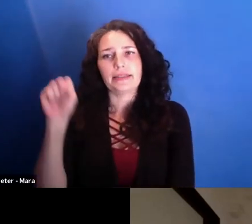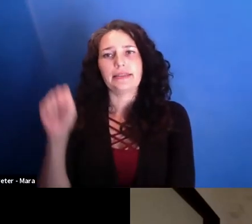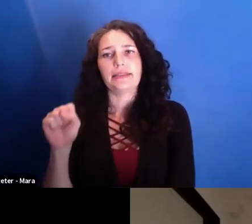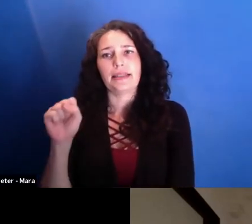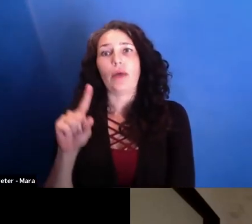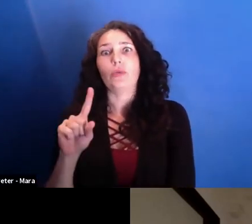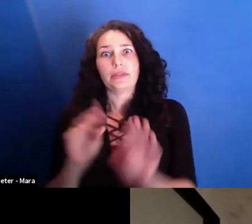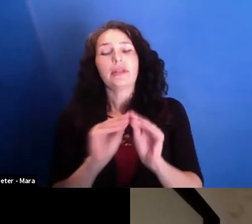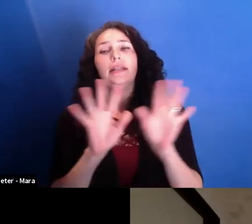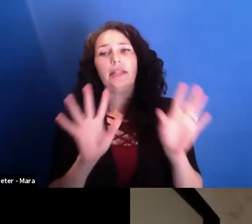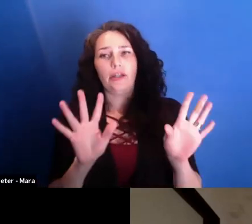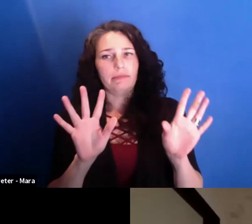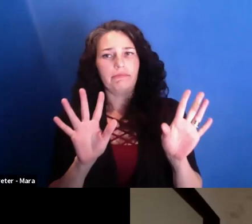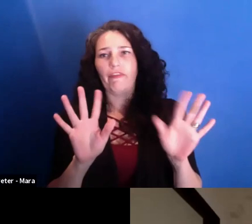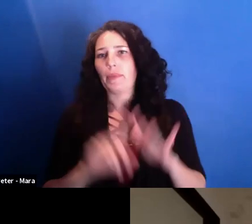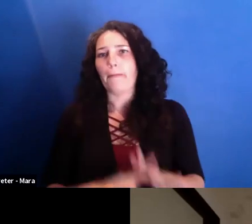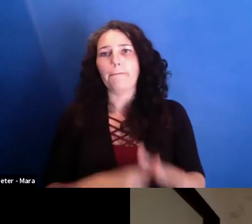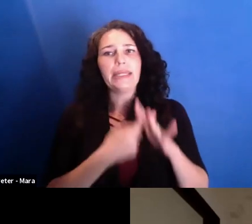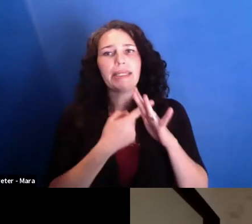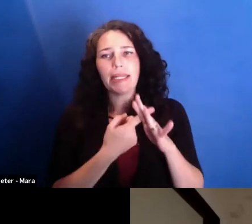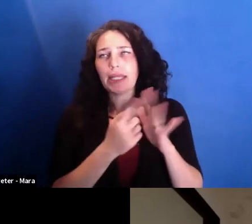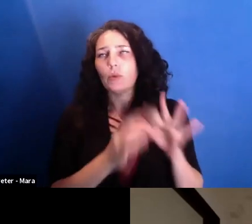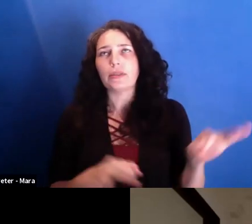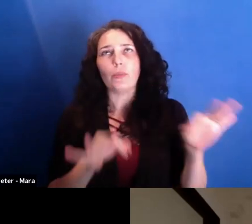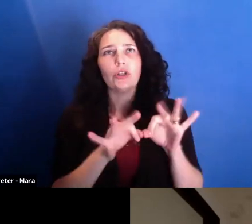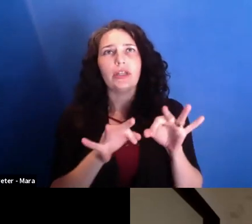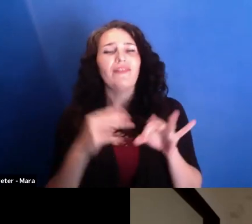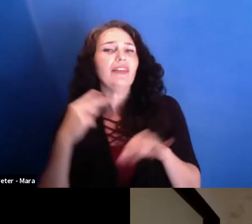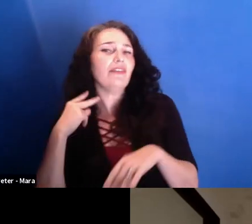and the relatives and friends have to be part of the story because it is--